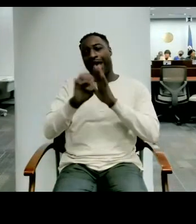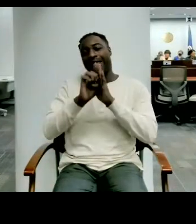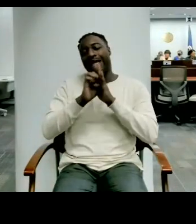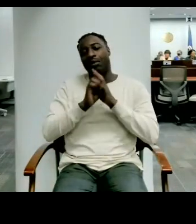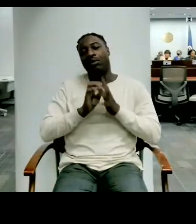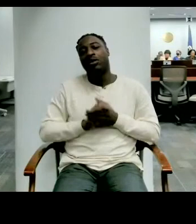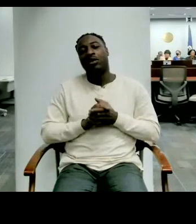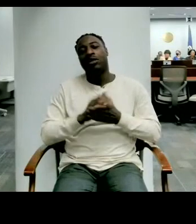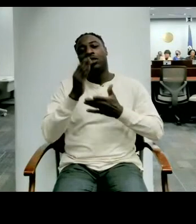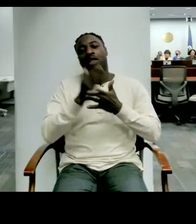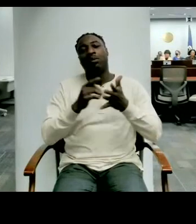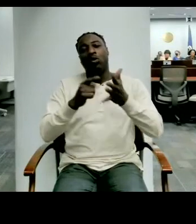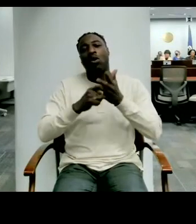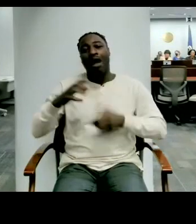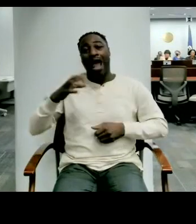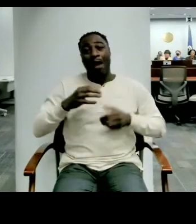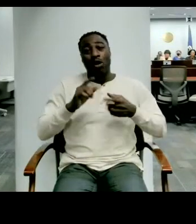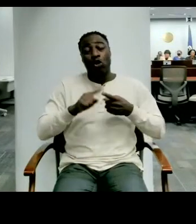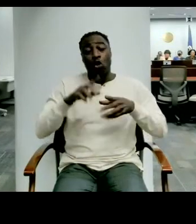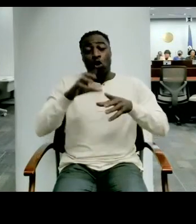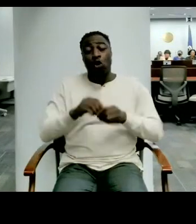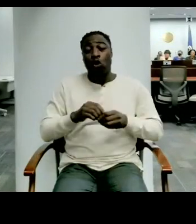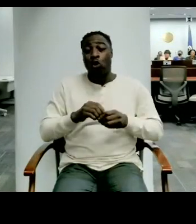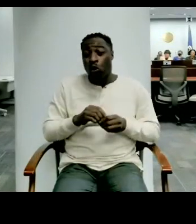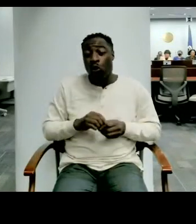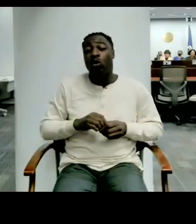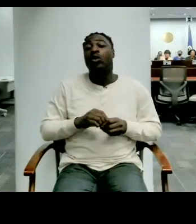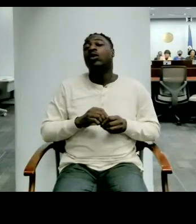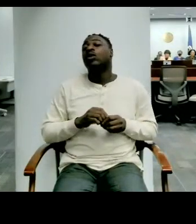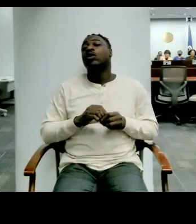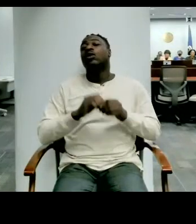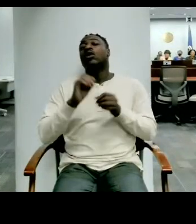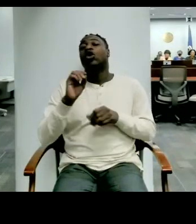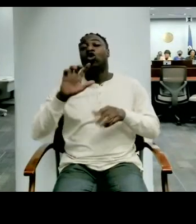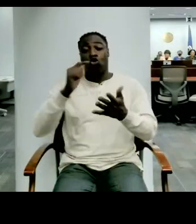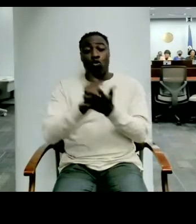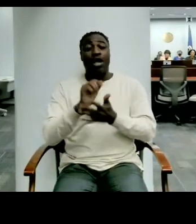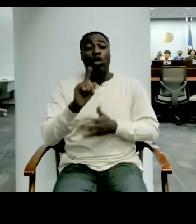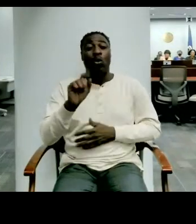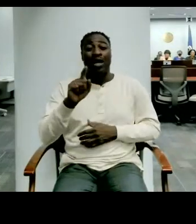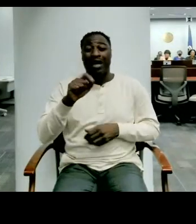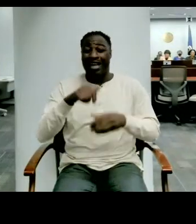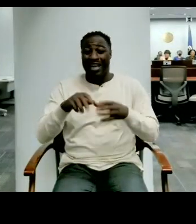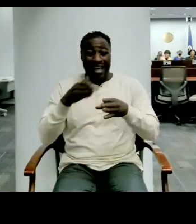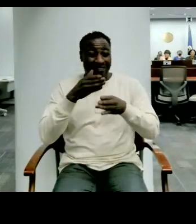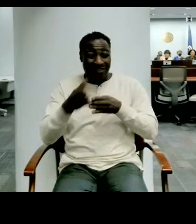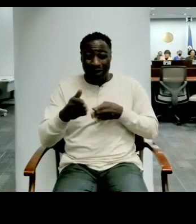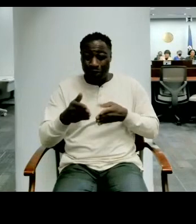applicants to include dates of birth or graduation dates in fields that cannot be bypassed.